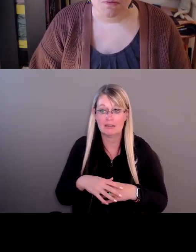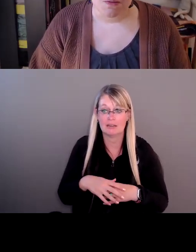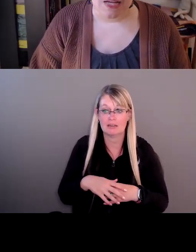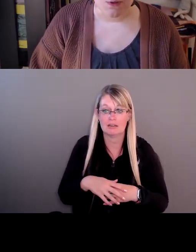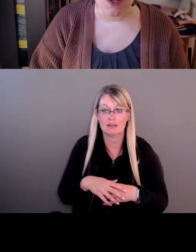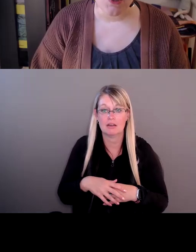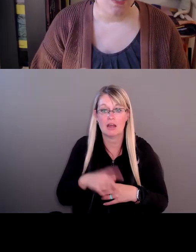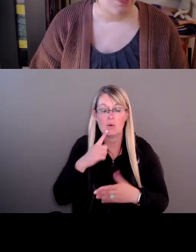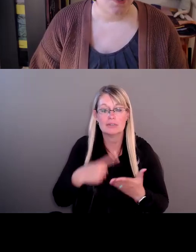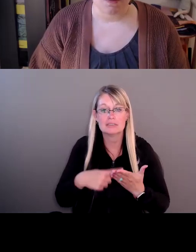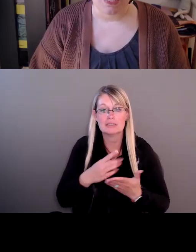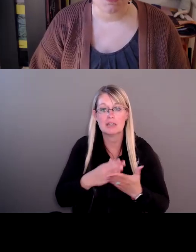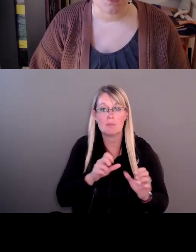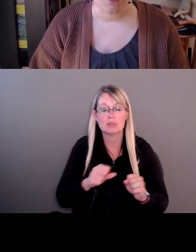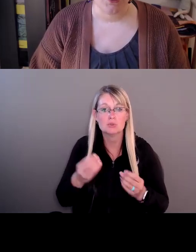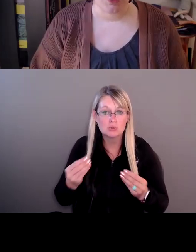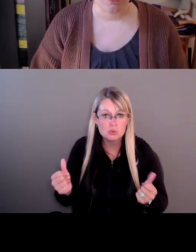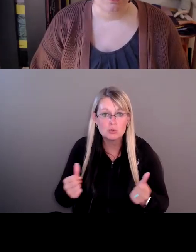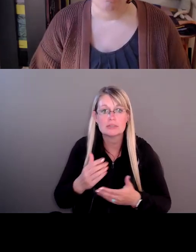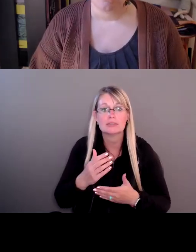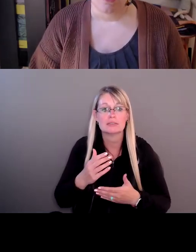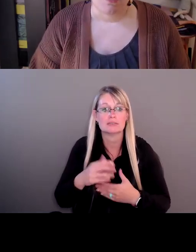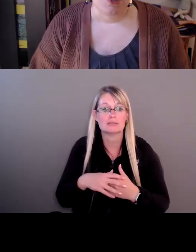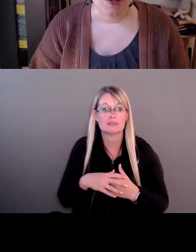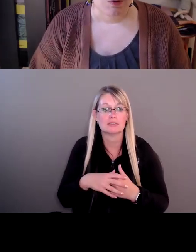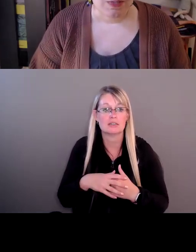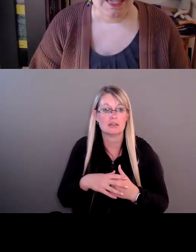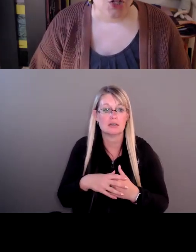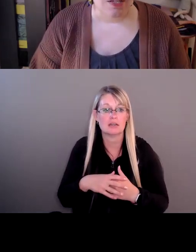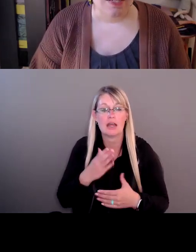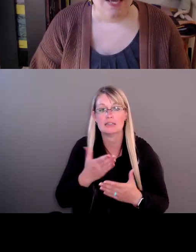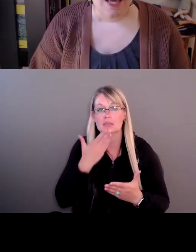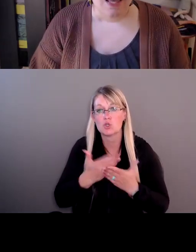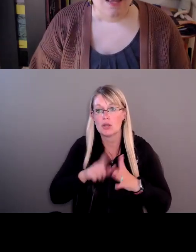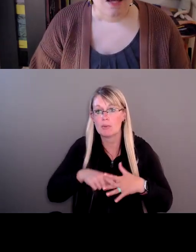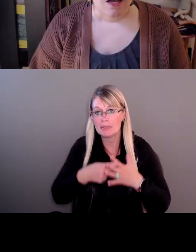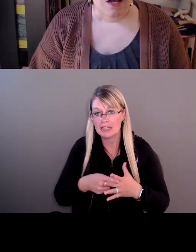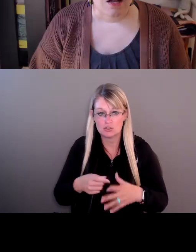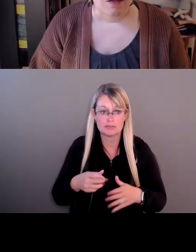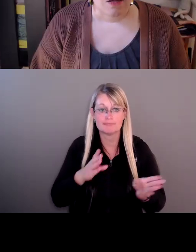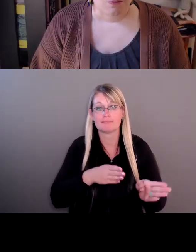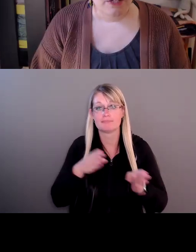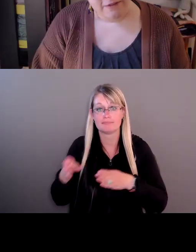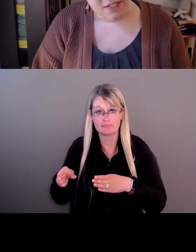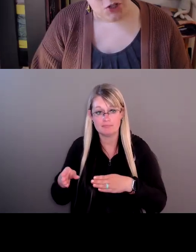some possible solutions or some possible sort of good implementations, and then a brief section